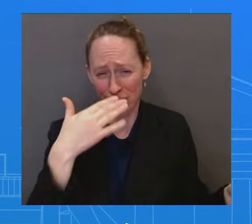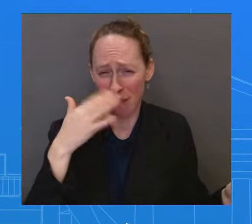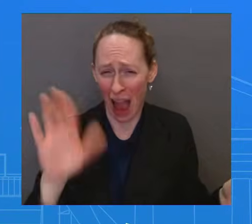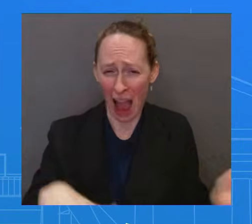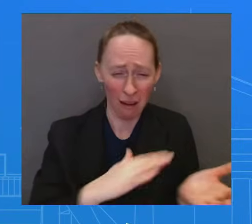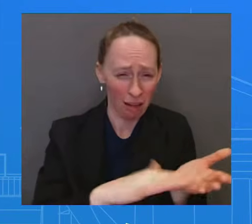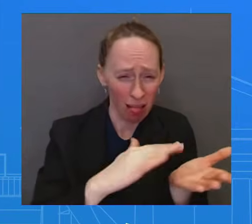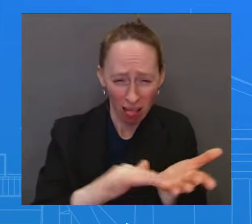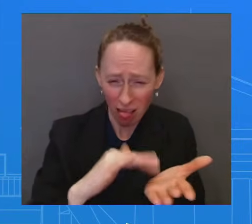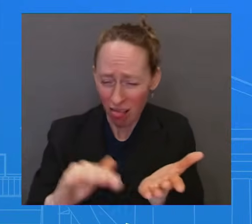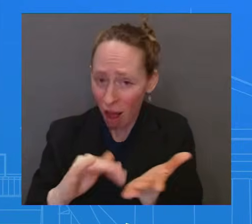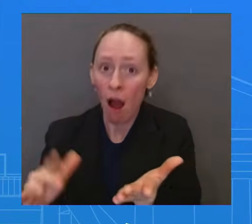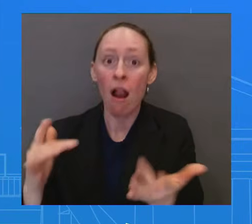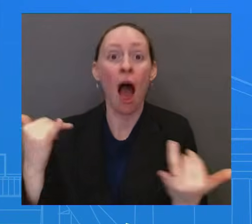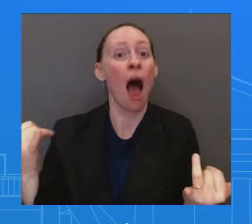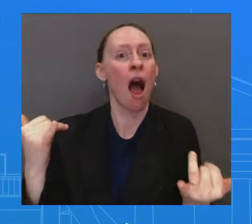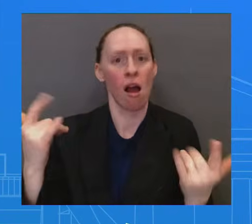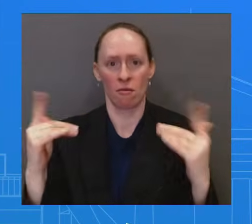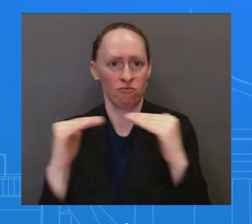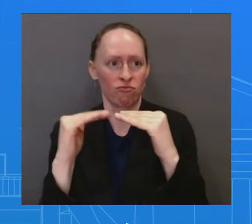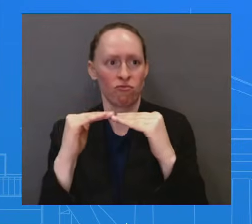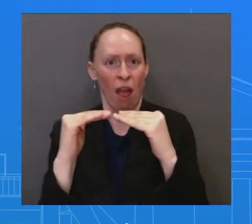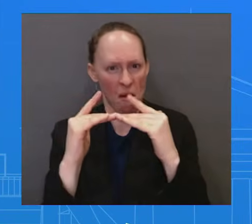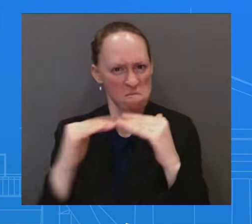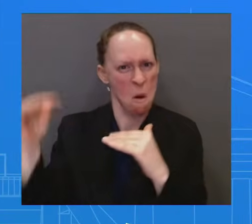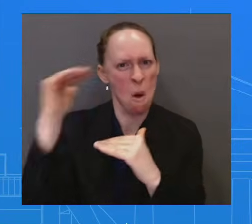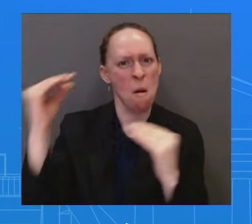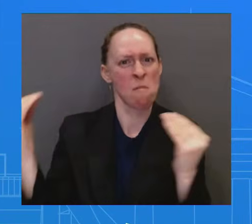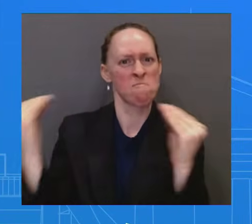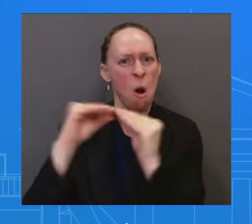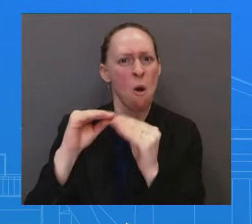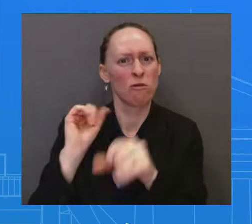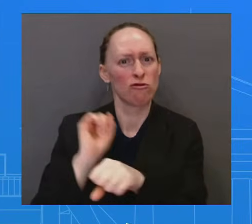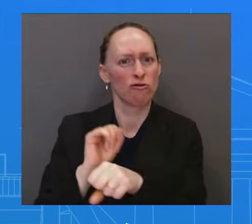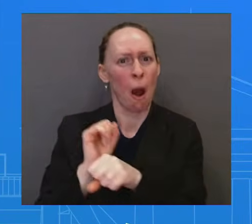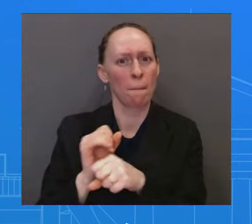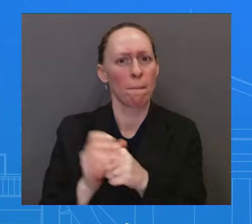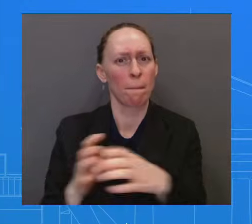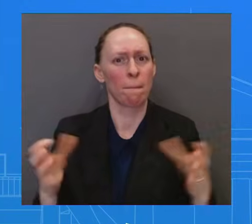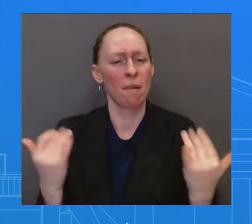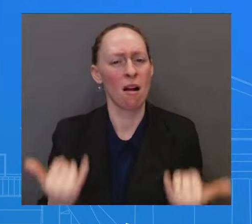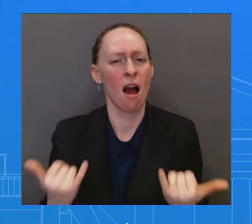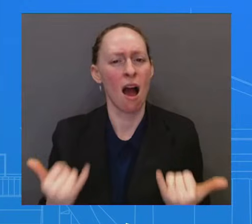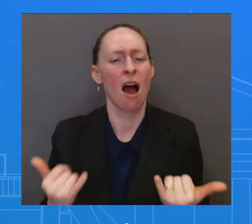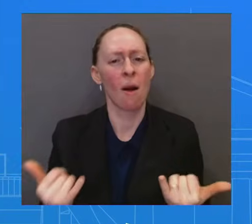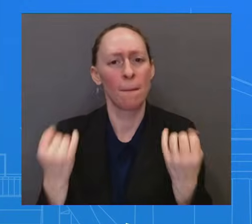That's helping wages and wealth rise -- both are now higher than before the pandemic.